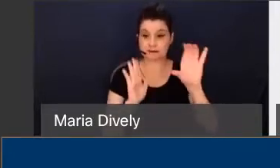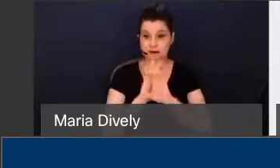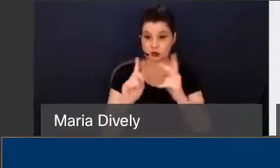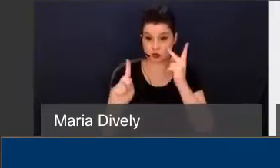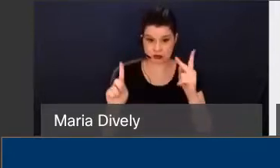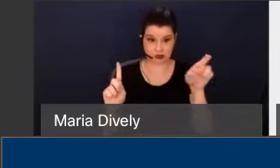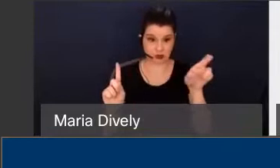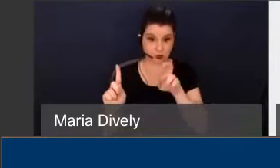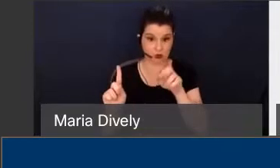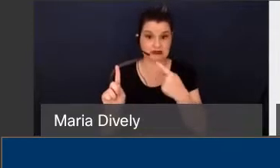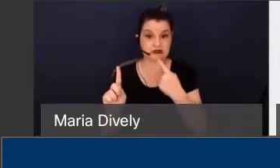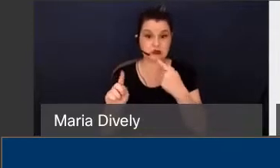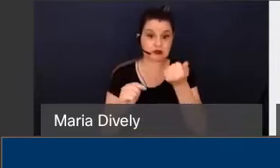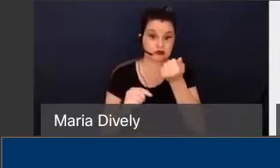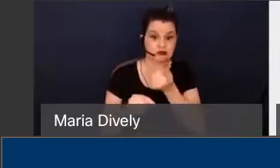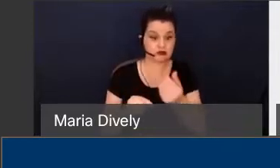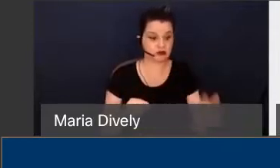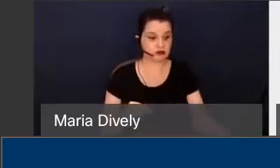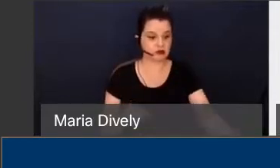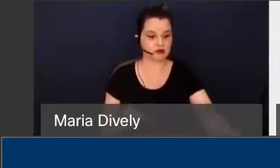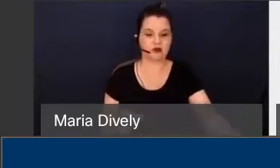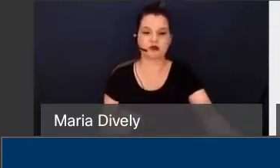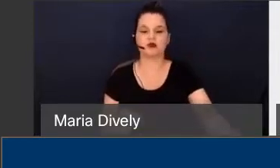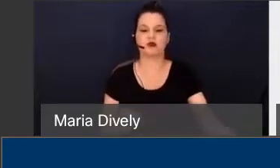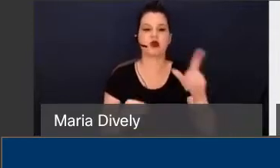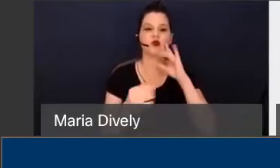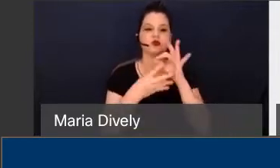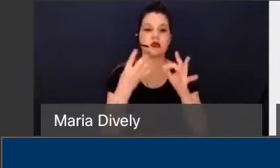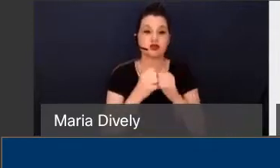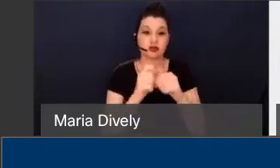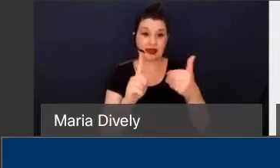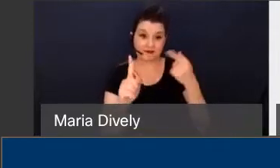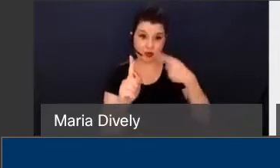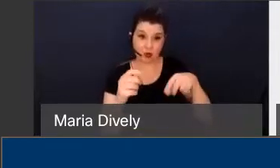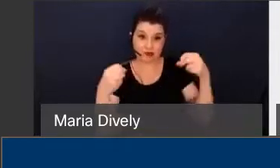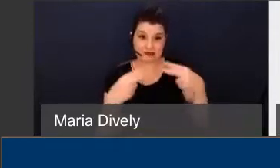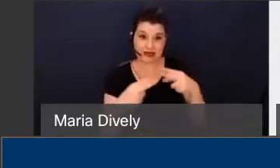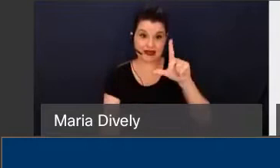this slide shows a few of those options. Uh, having this slide layout is important